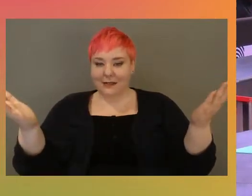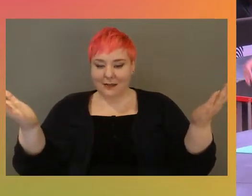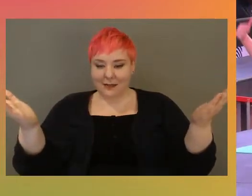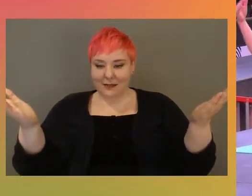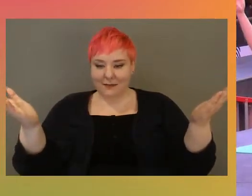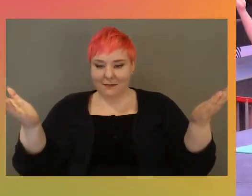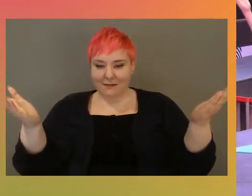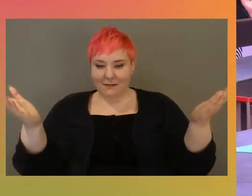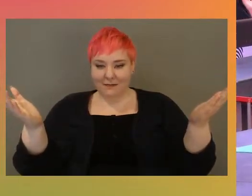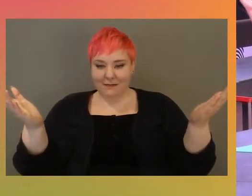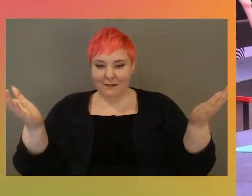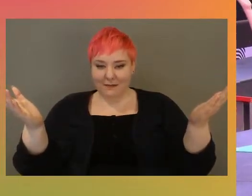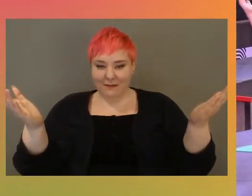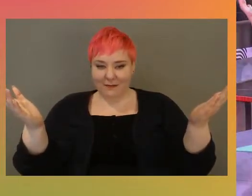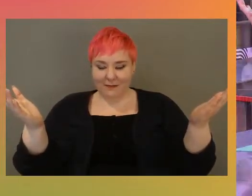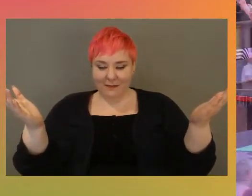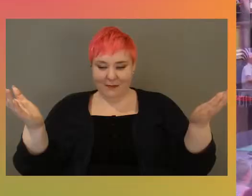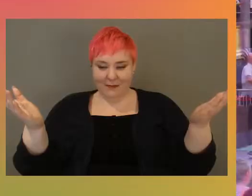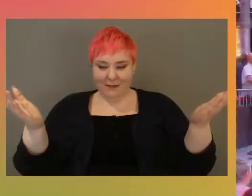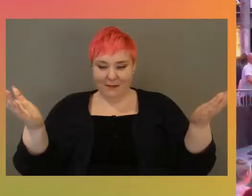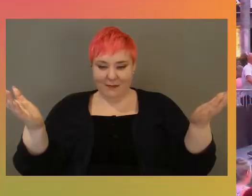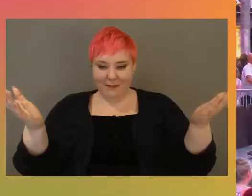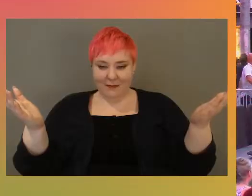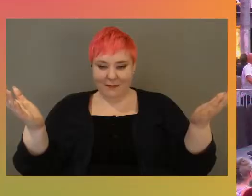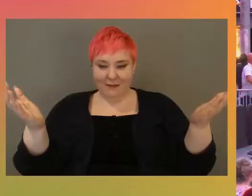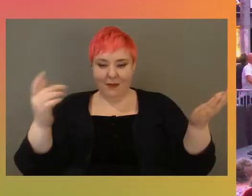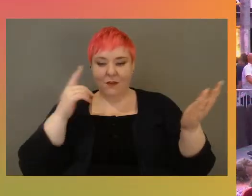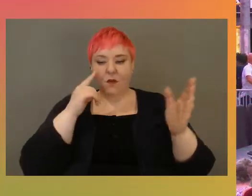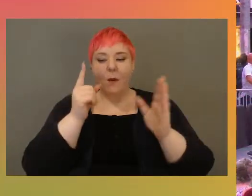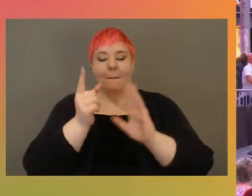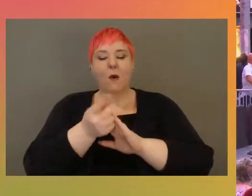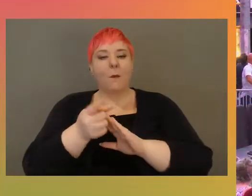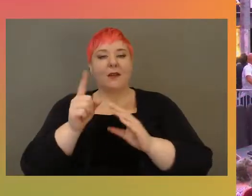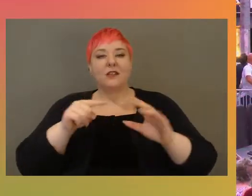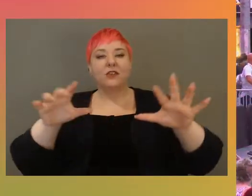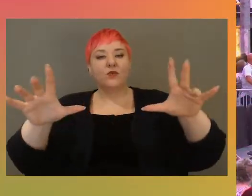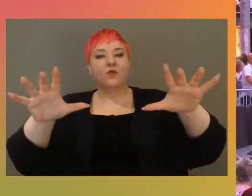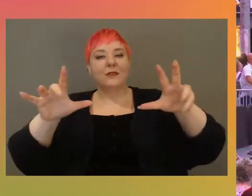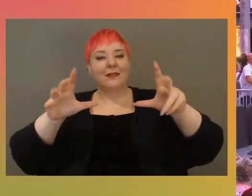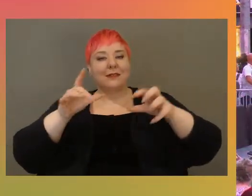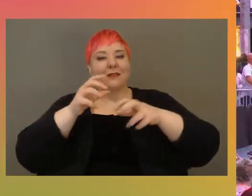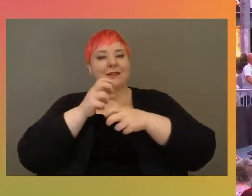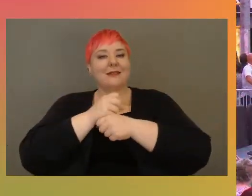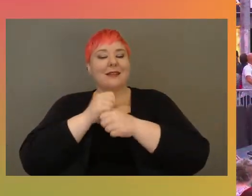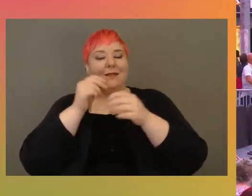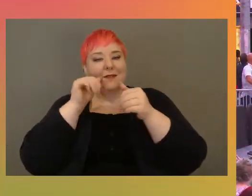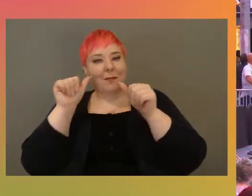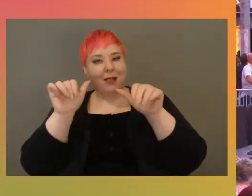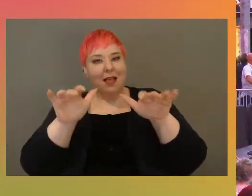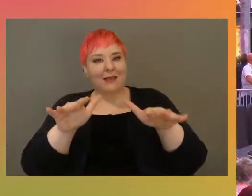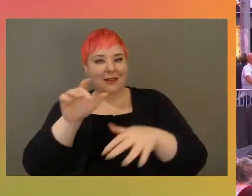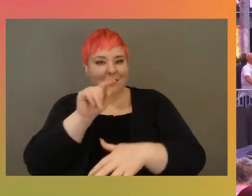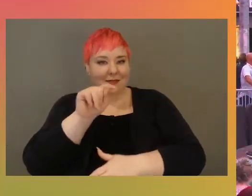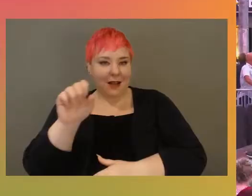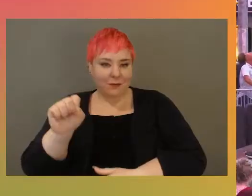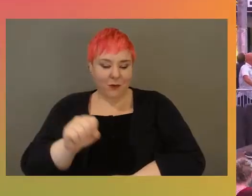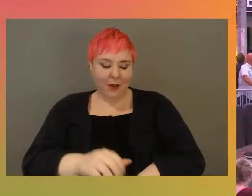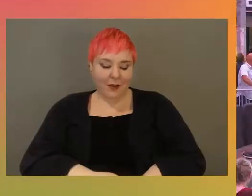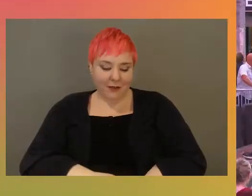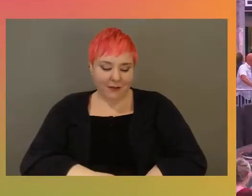BLESSINGS, THEY TAKE THEIR